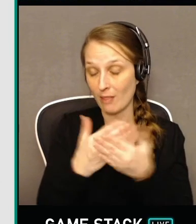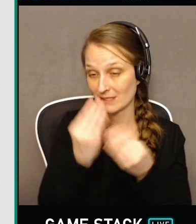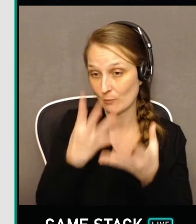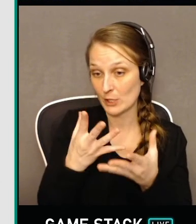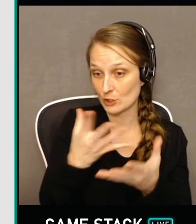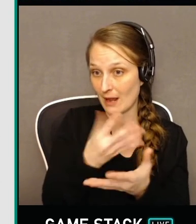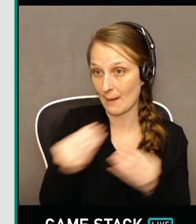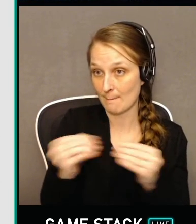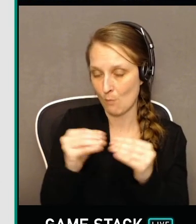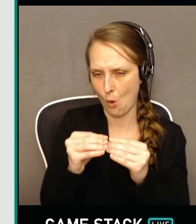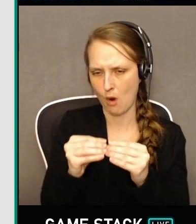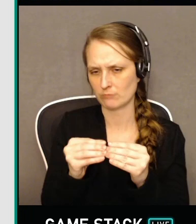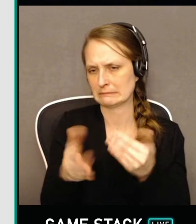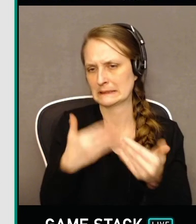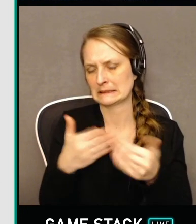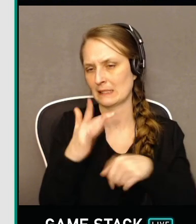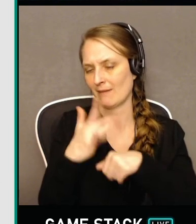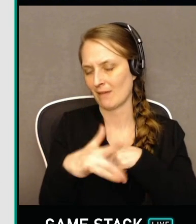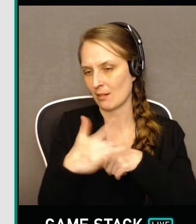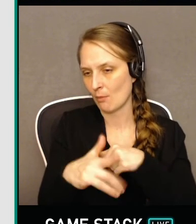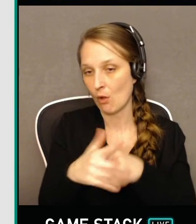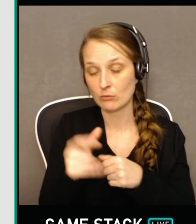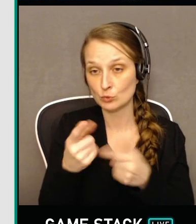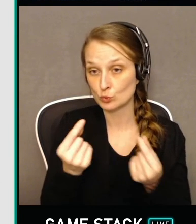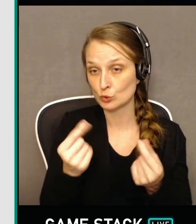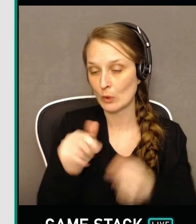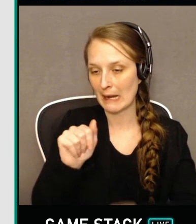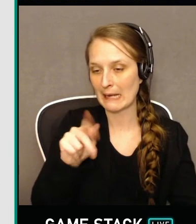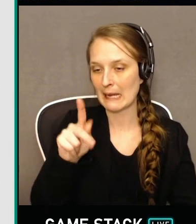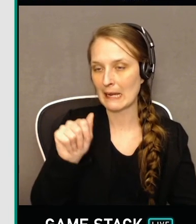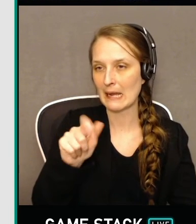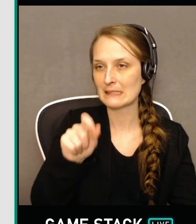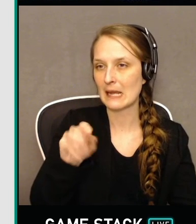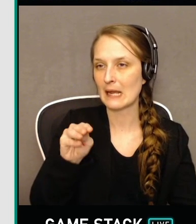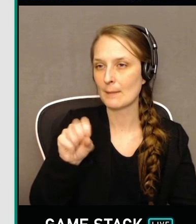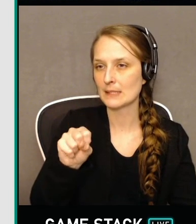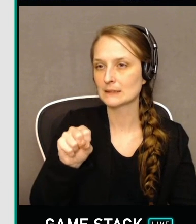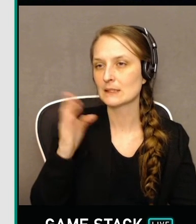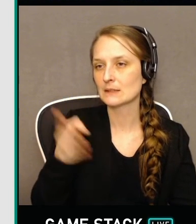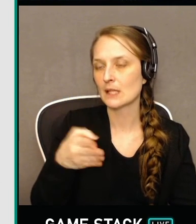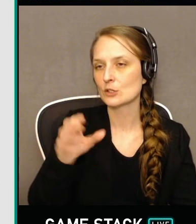is readily available. All you have to do is go to AKA dot MS Slash DirectX 12 Agility.